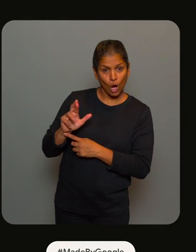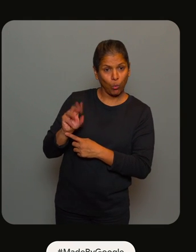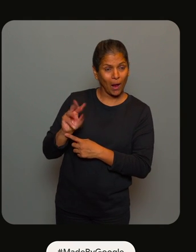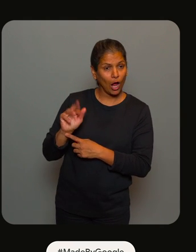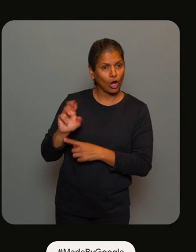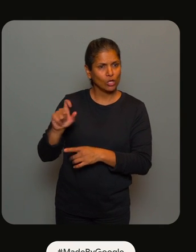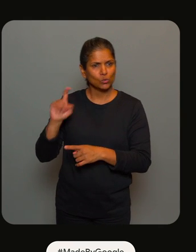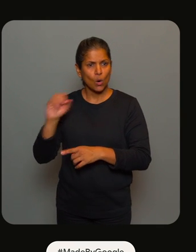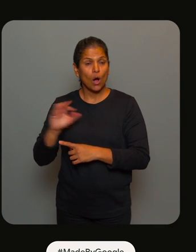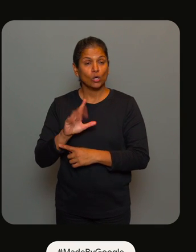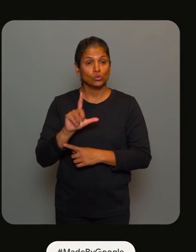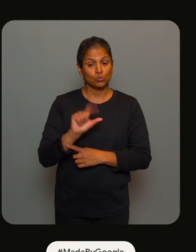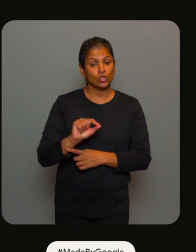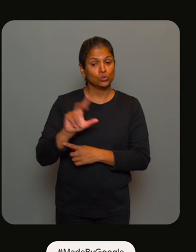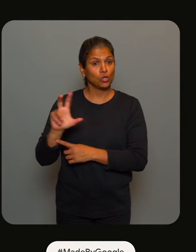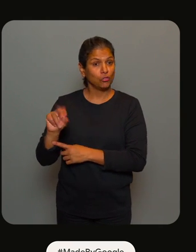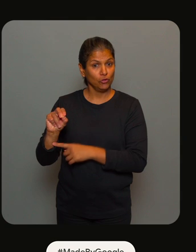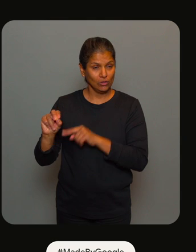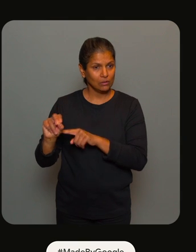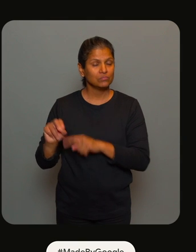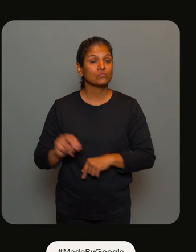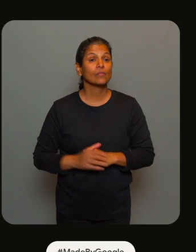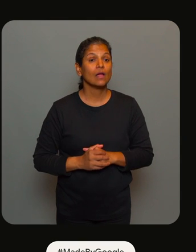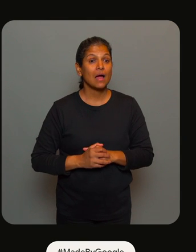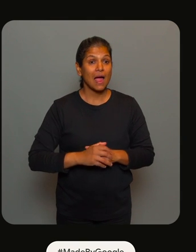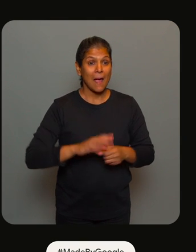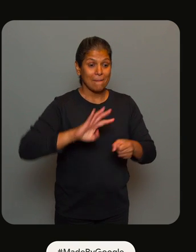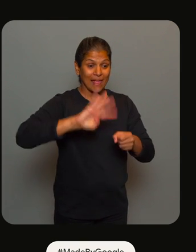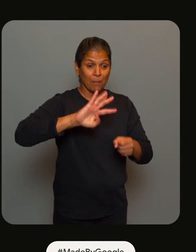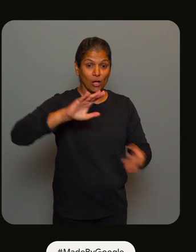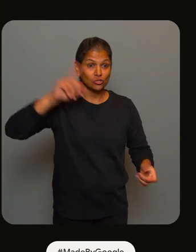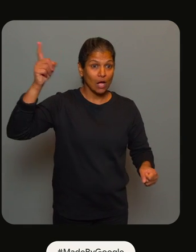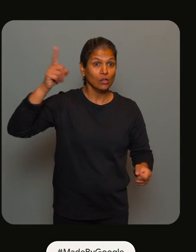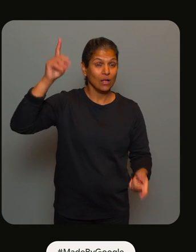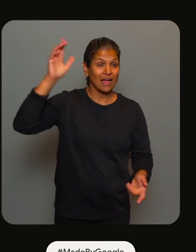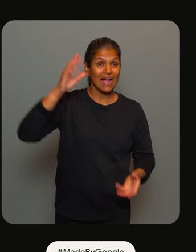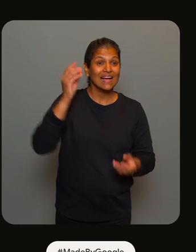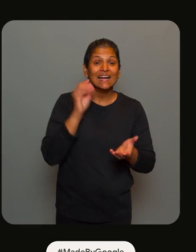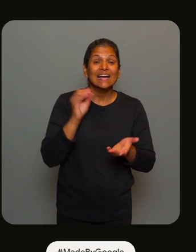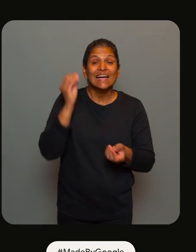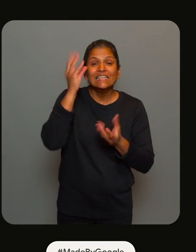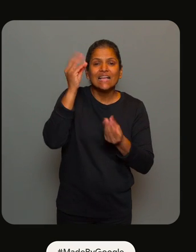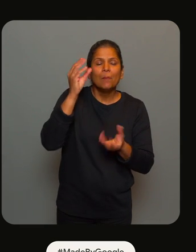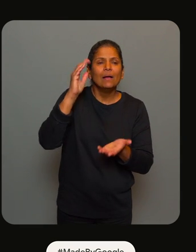For emissions associated with powering our data centers and office campuses, we have an ambitious goal to operate on